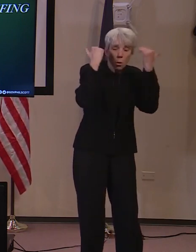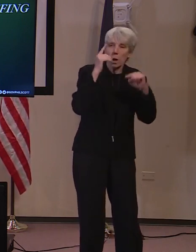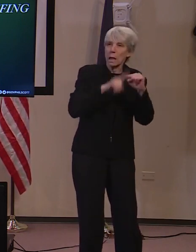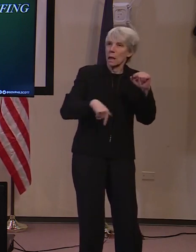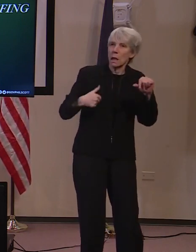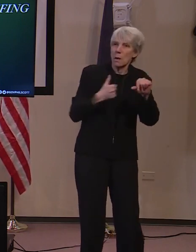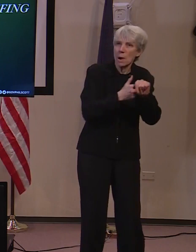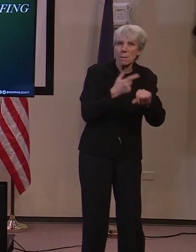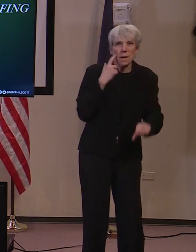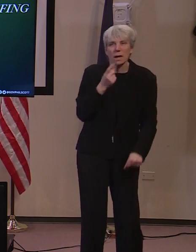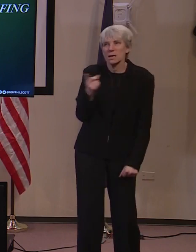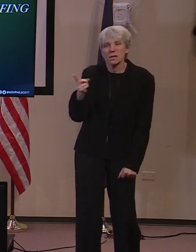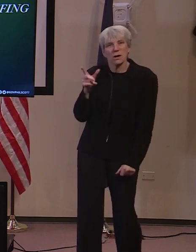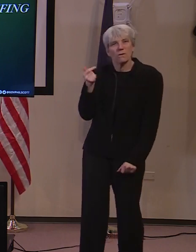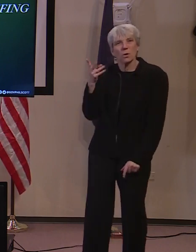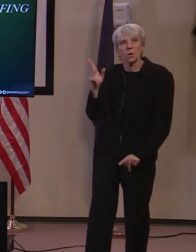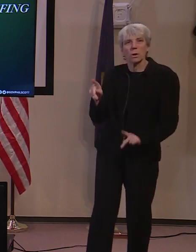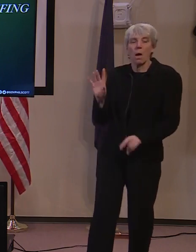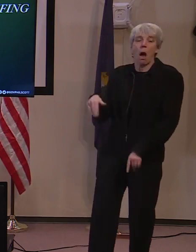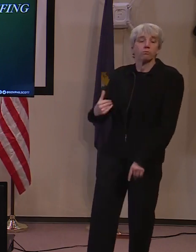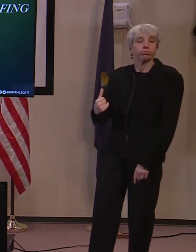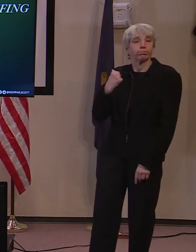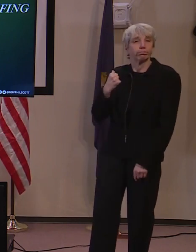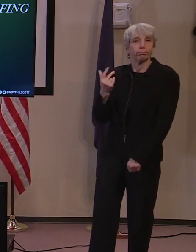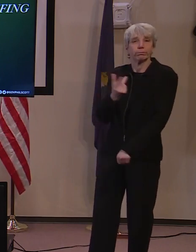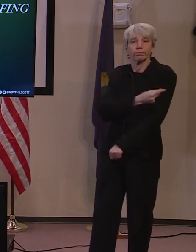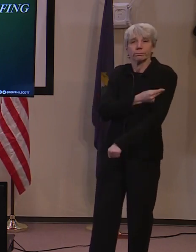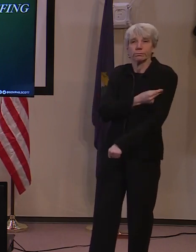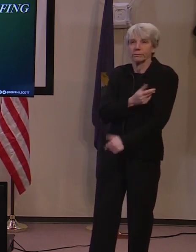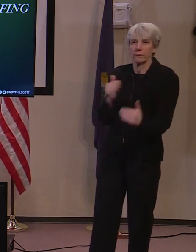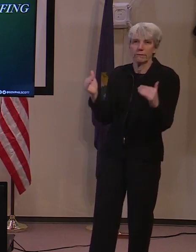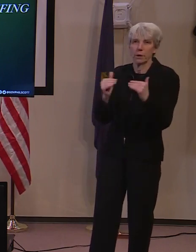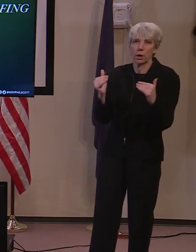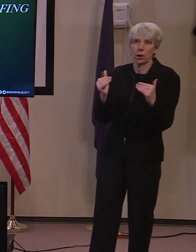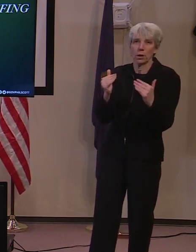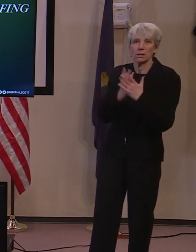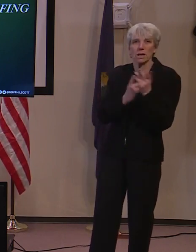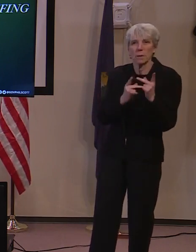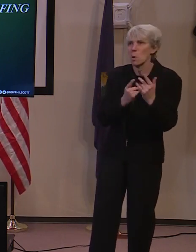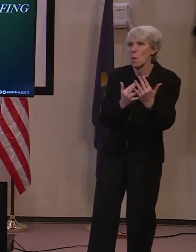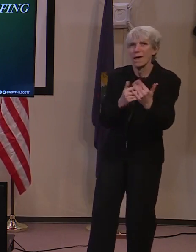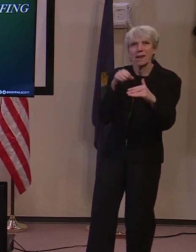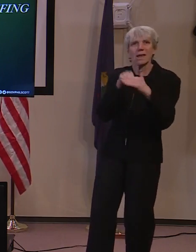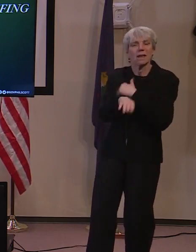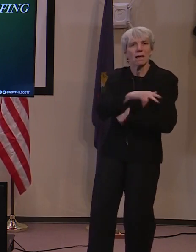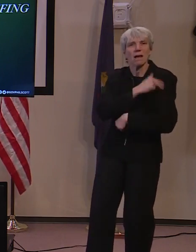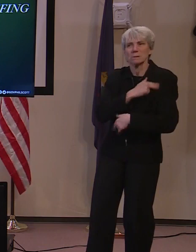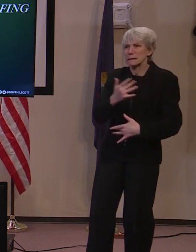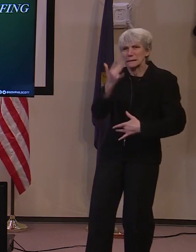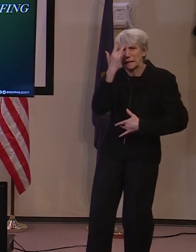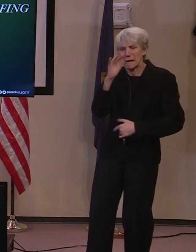hospitalizations that are not covid related. And frankly, it's unfair to